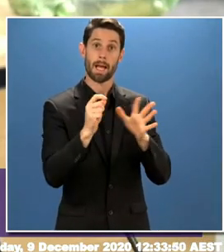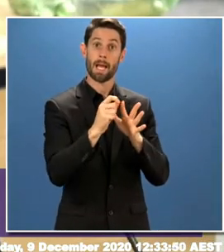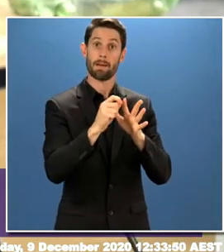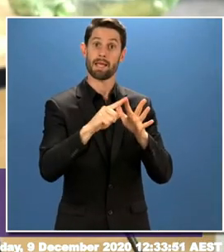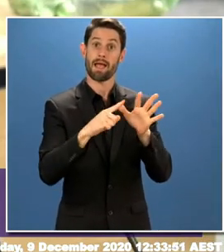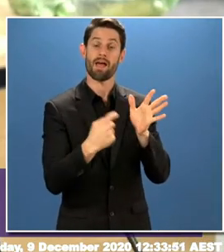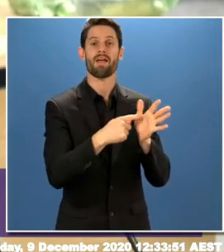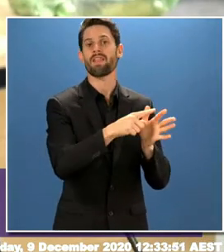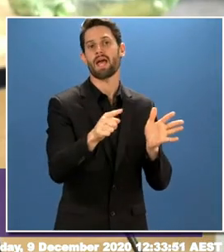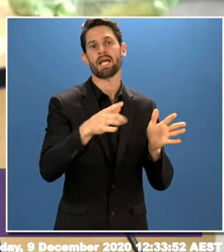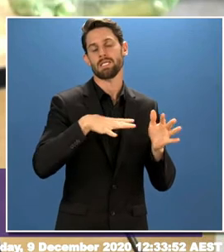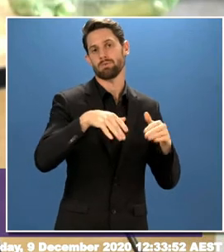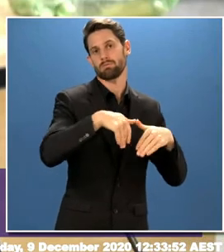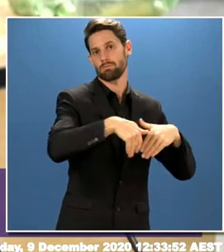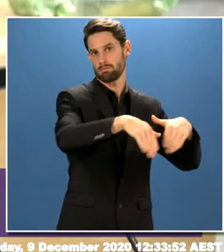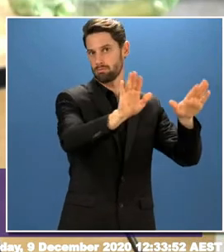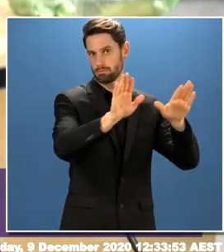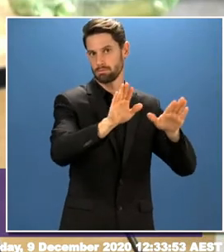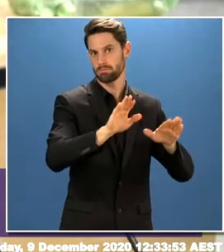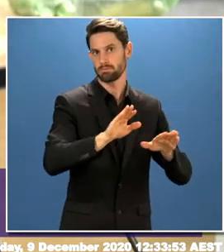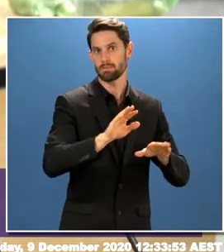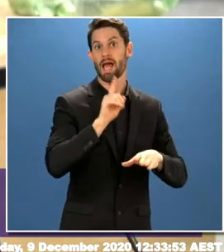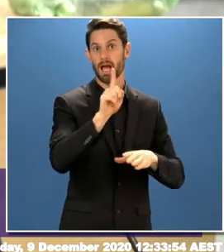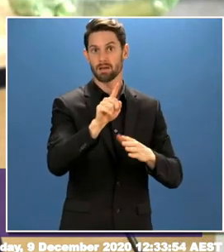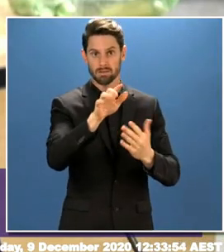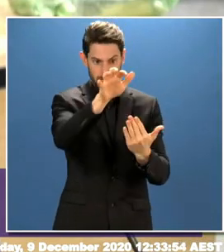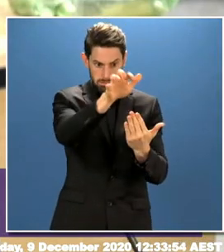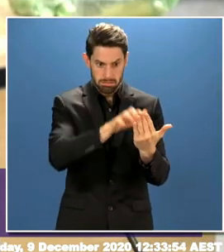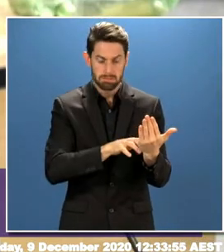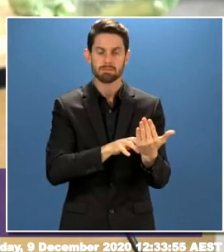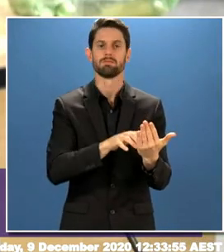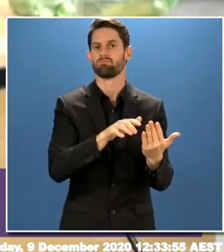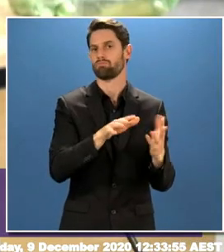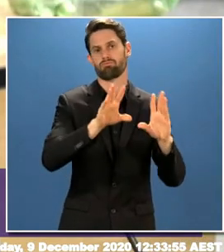the virtual hearing room and real-time transcript, while part two of Ms Kroes's